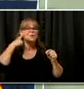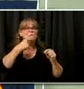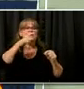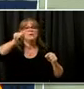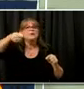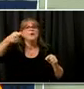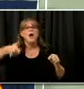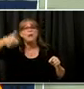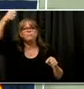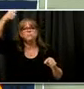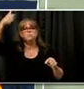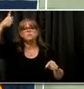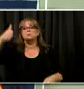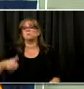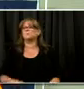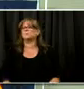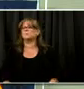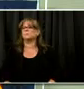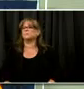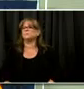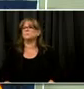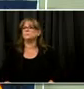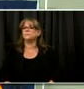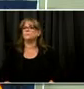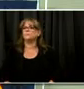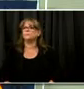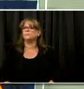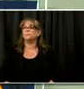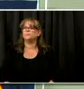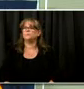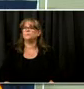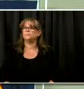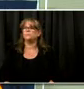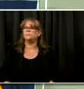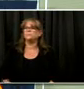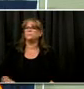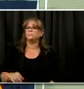uh yeah mary at the north colorado context and and i want to get to the flip side of this whole